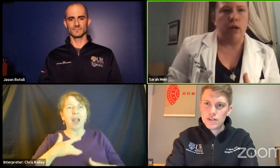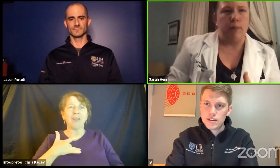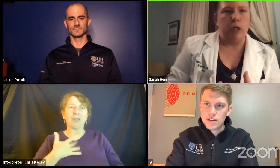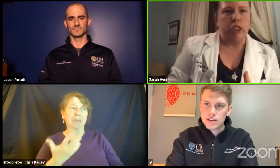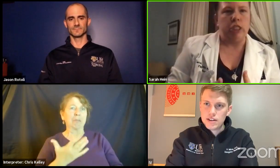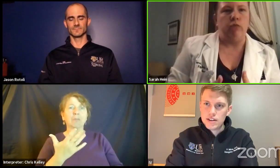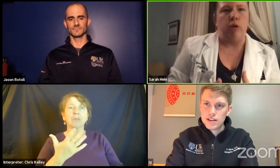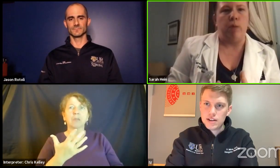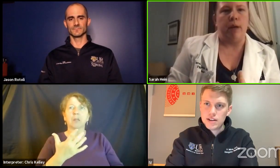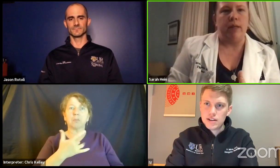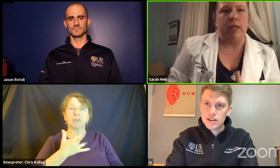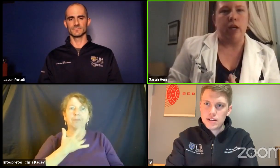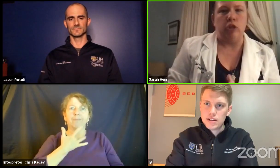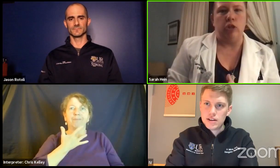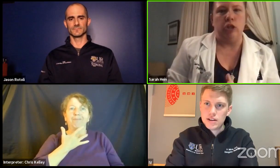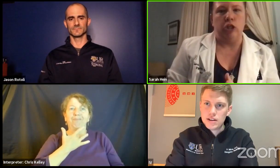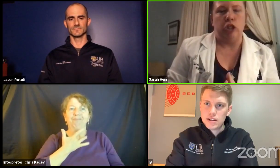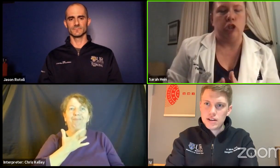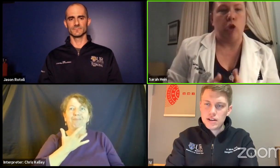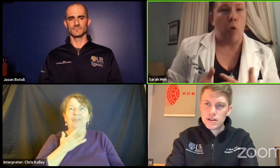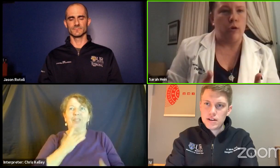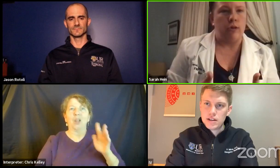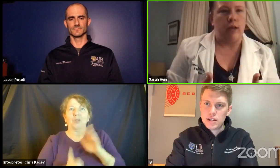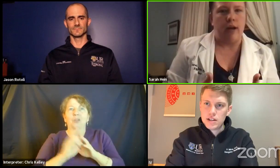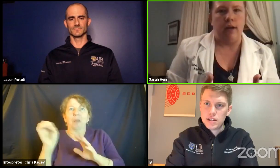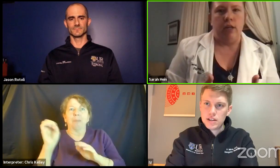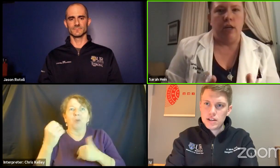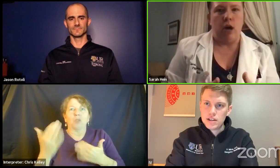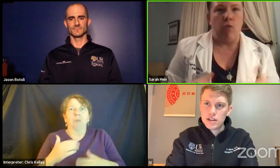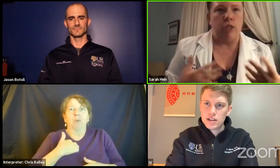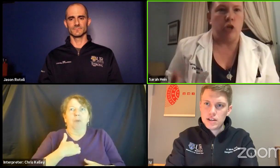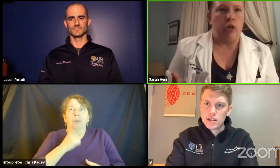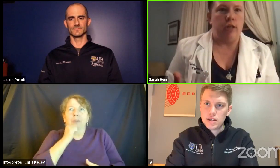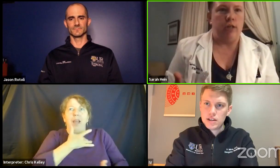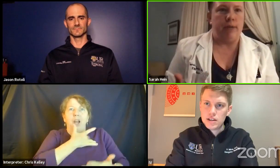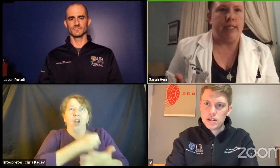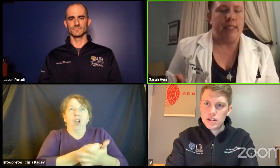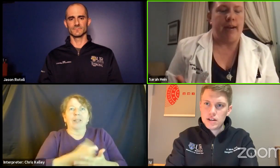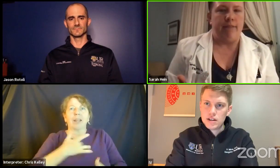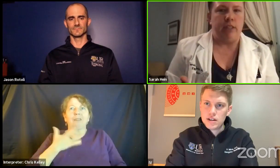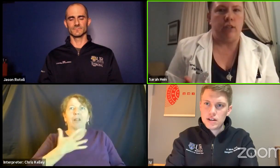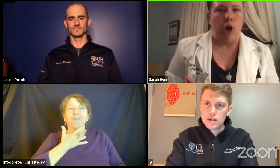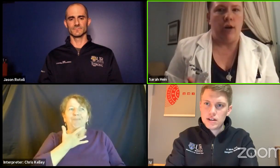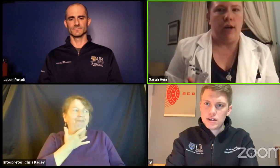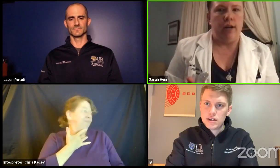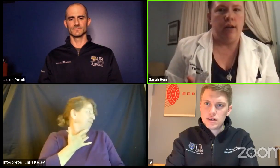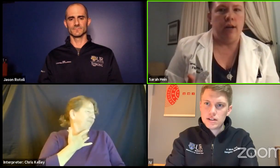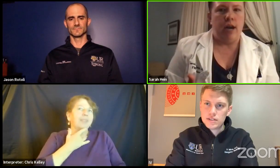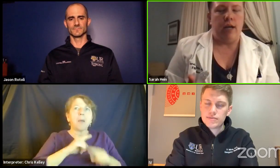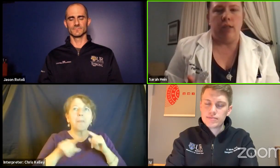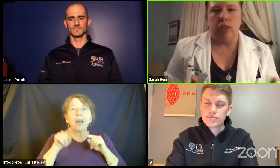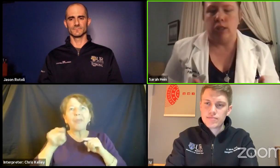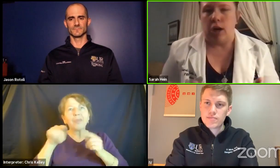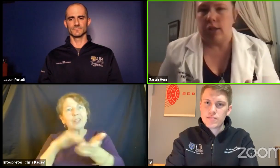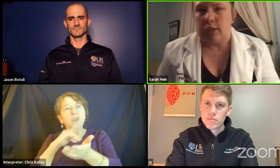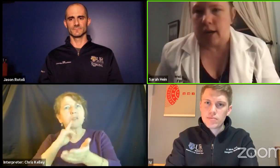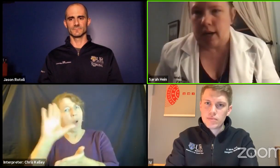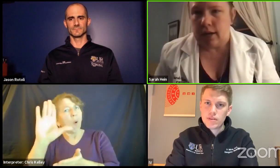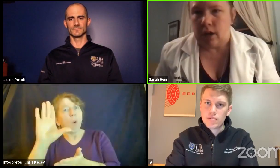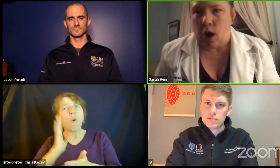The next question is more of a comment. They said they thought they were having a heart attack because they were